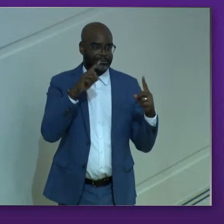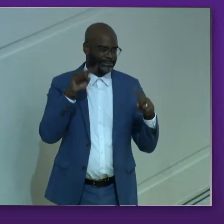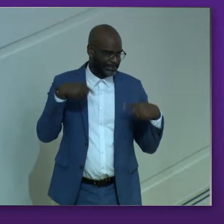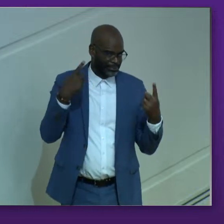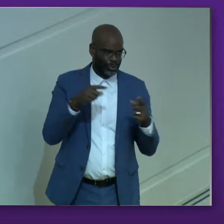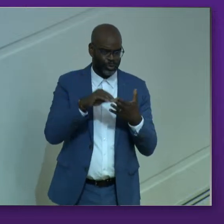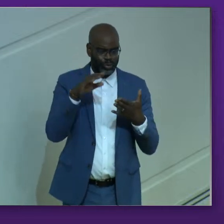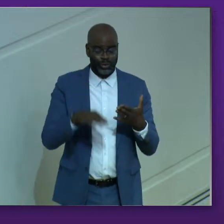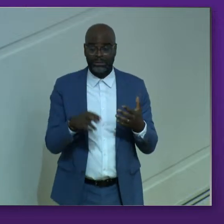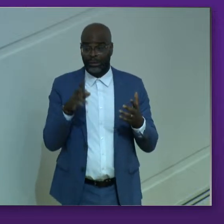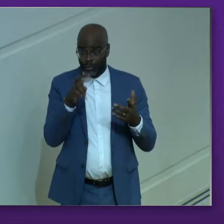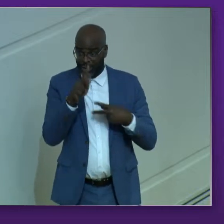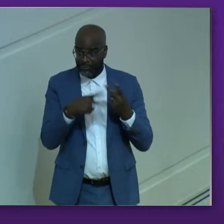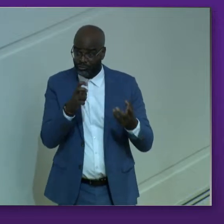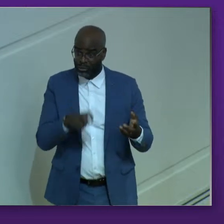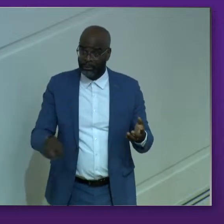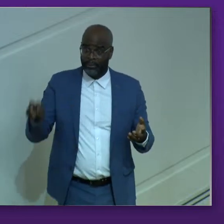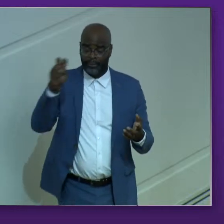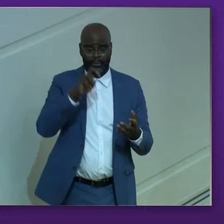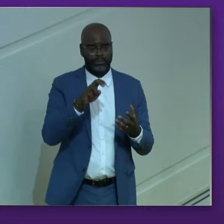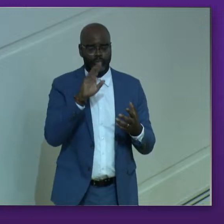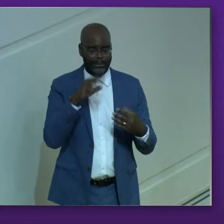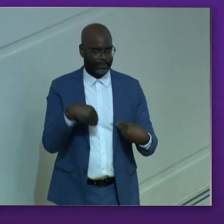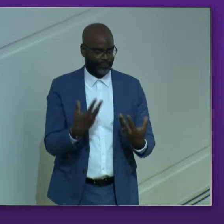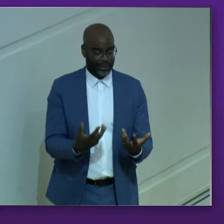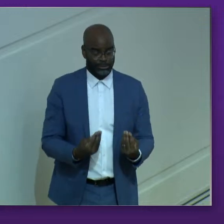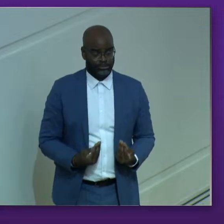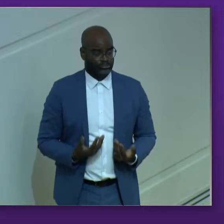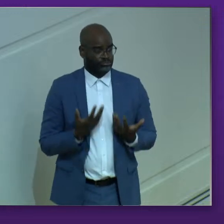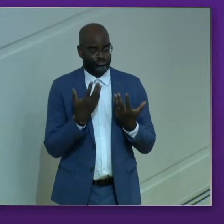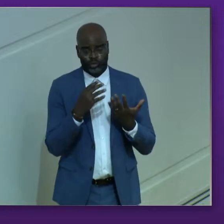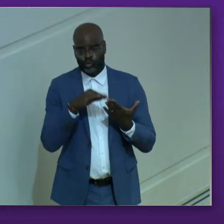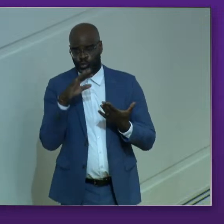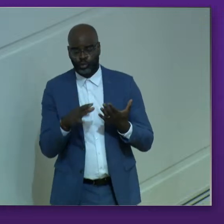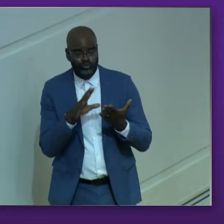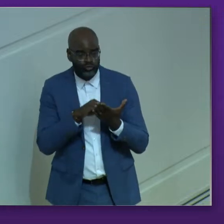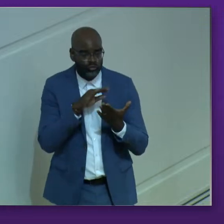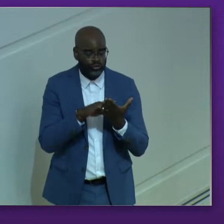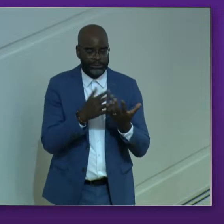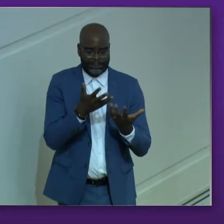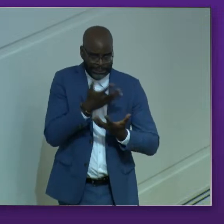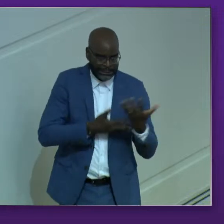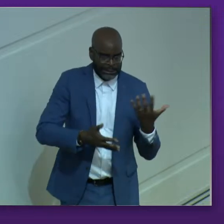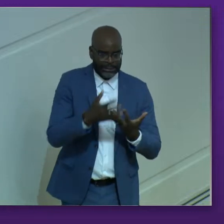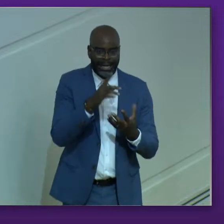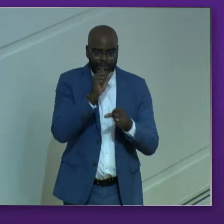COULD SPEND A WEEK AND WE CAN SPEND HOURS REVIEWING THE